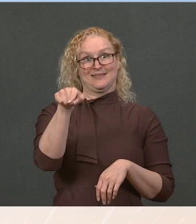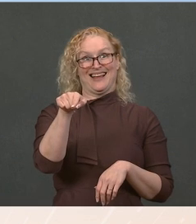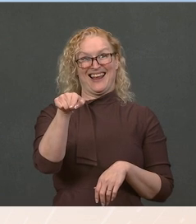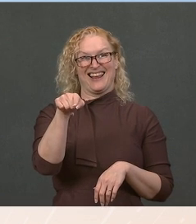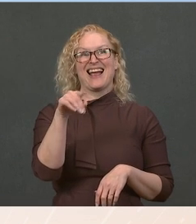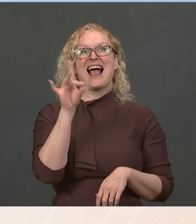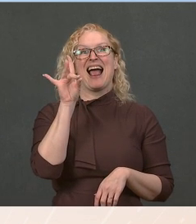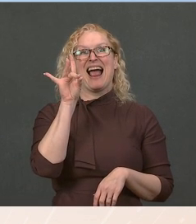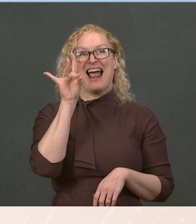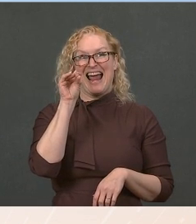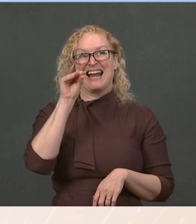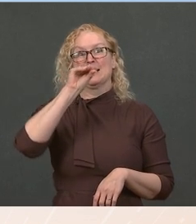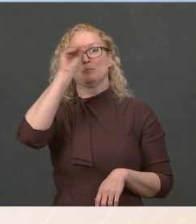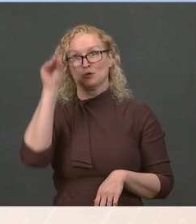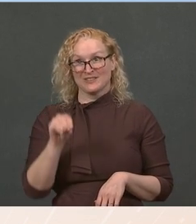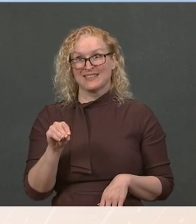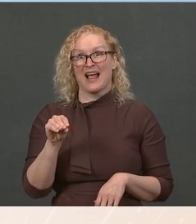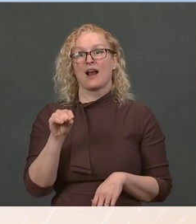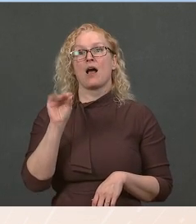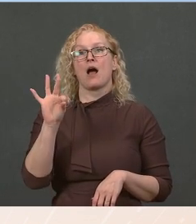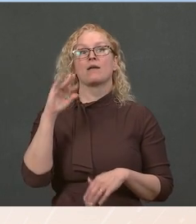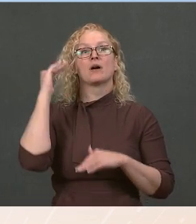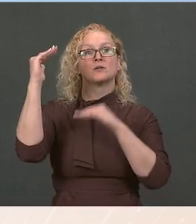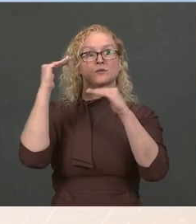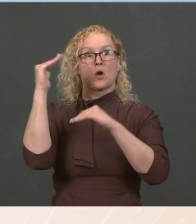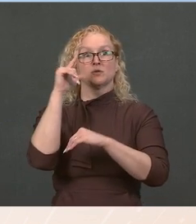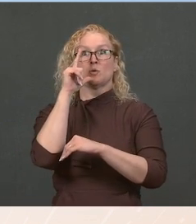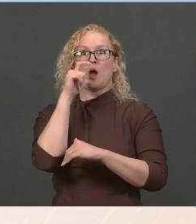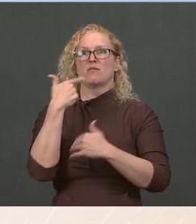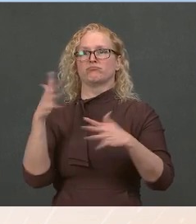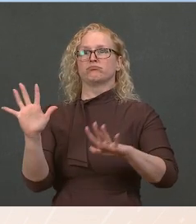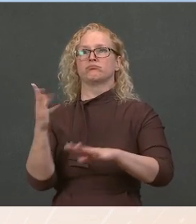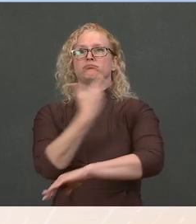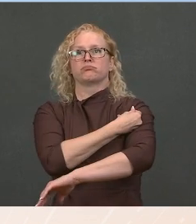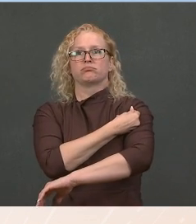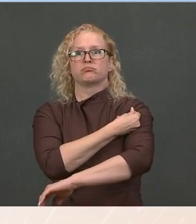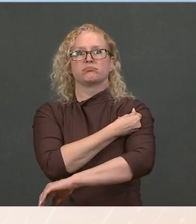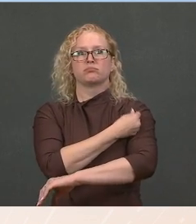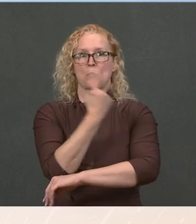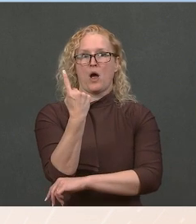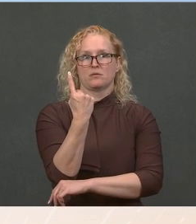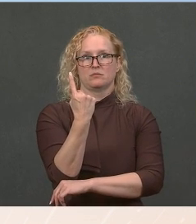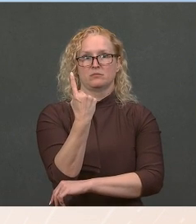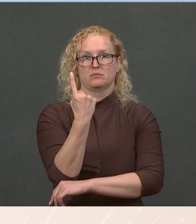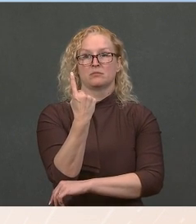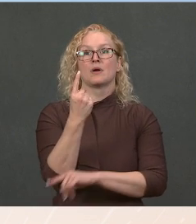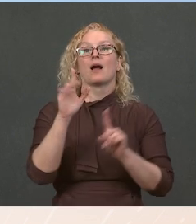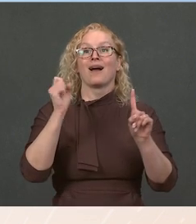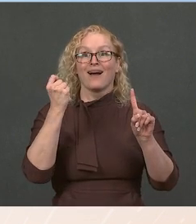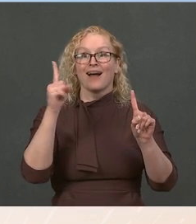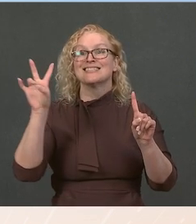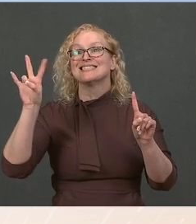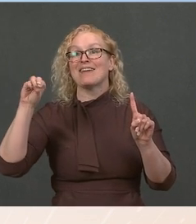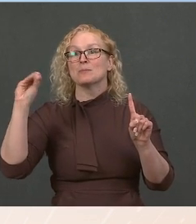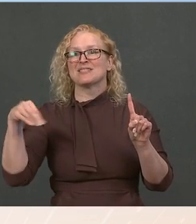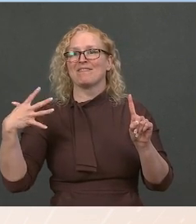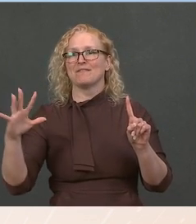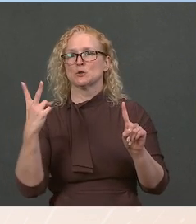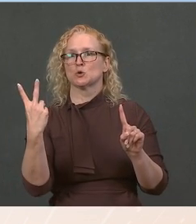and 70 percent of adults fully vaccinated. And we're still vaccinating hundreds of thousands of Americans every day.